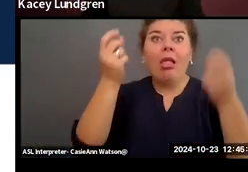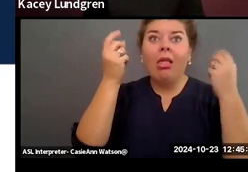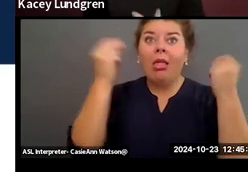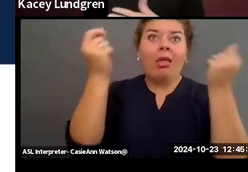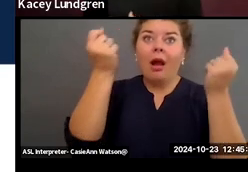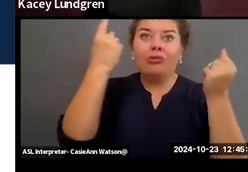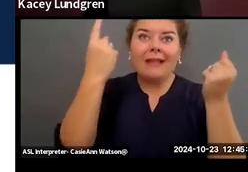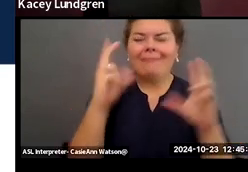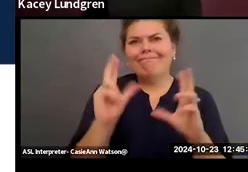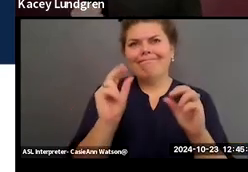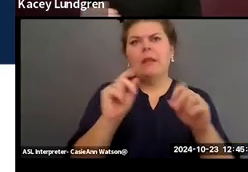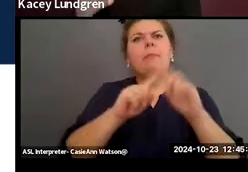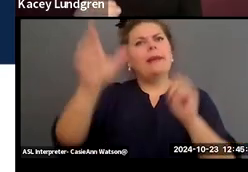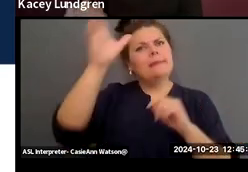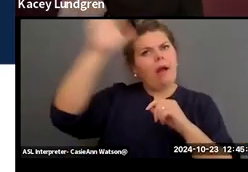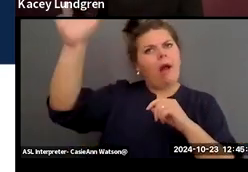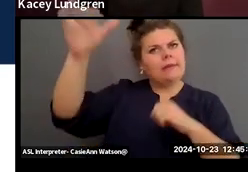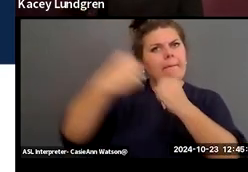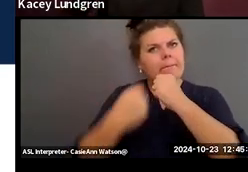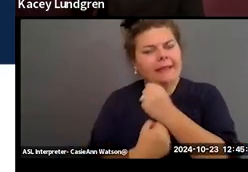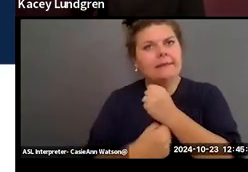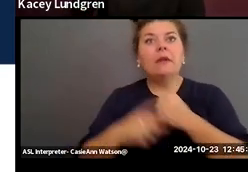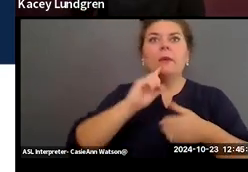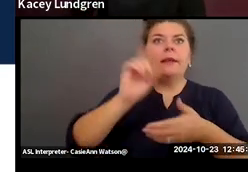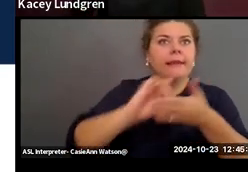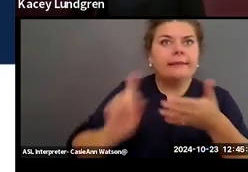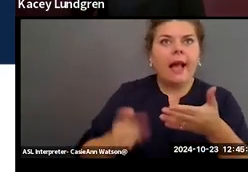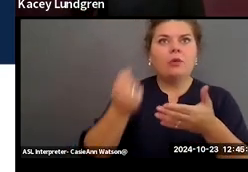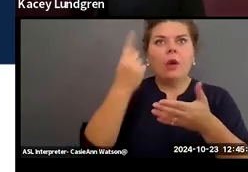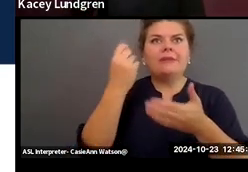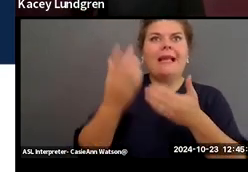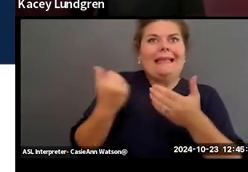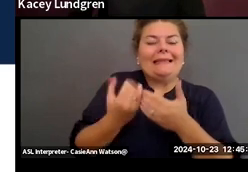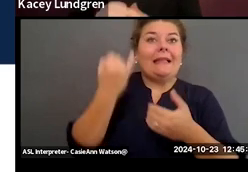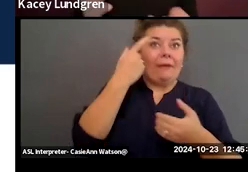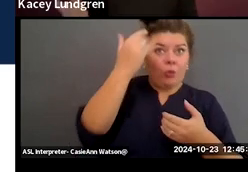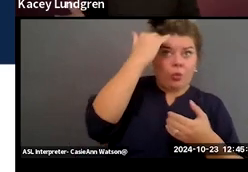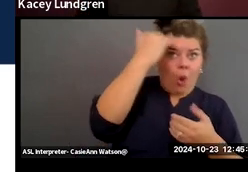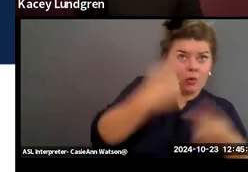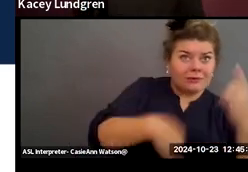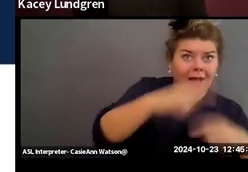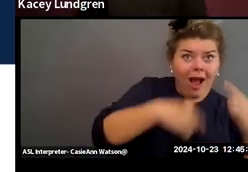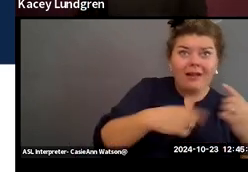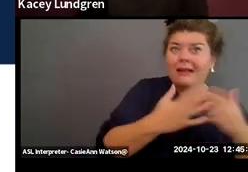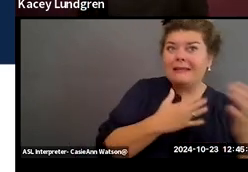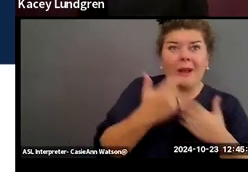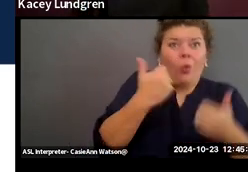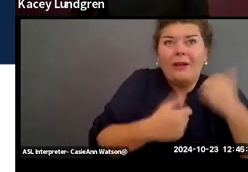but it is concept based and designed to be easily understood by someone with knowledge of any sign language.